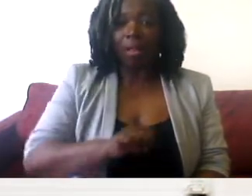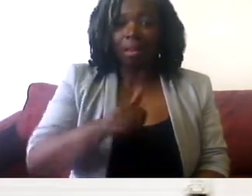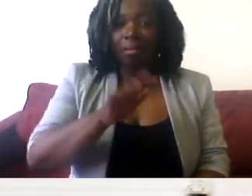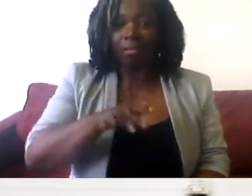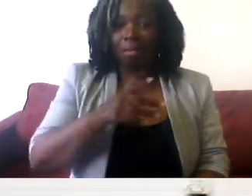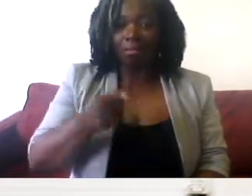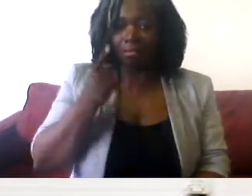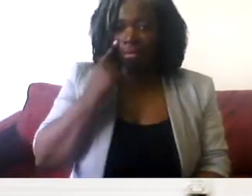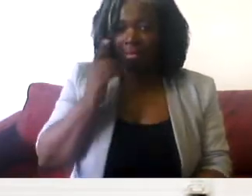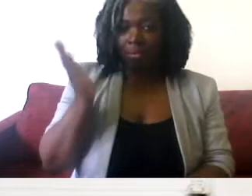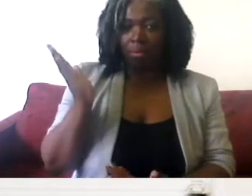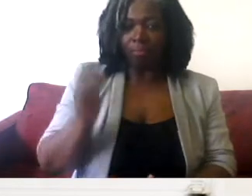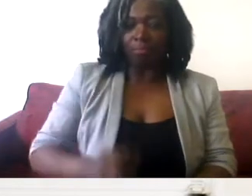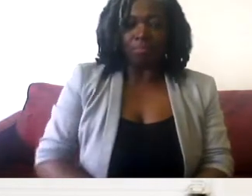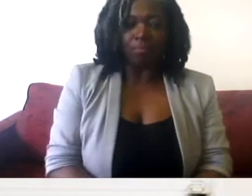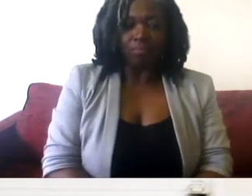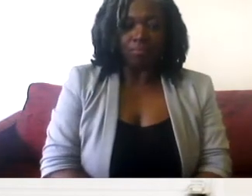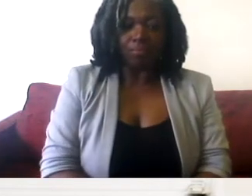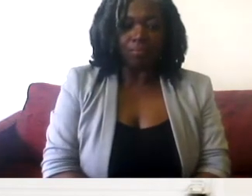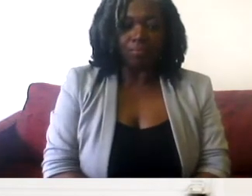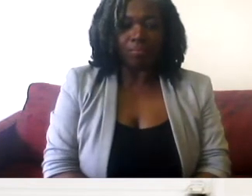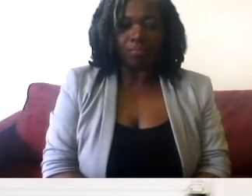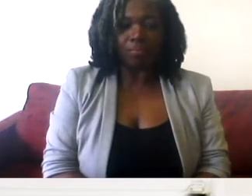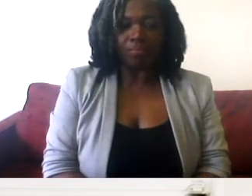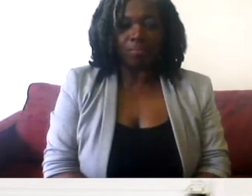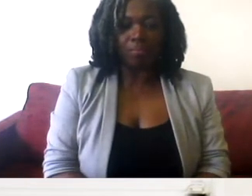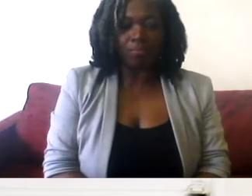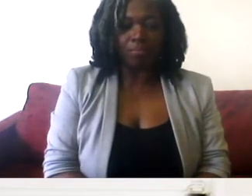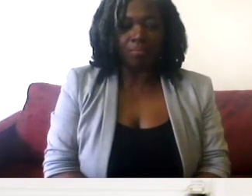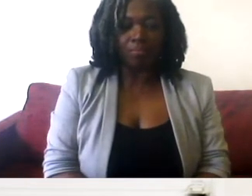will take you to your next pattern.